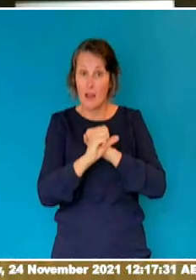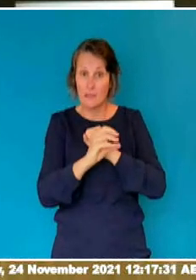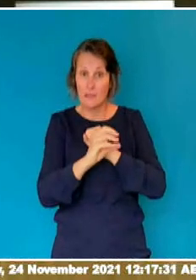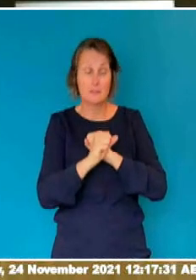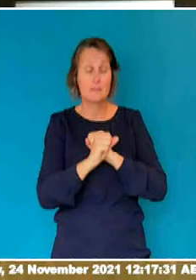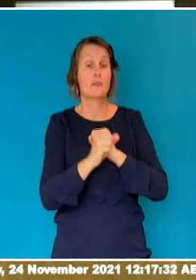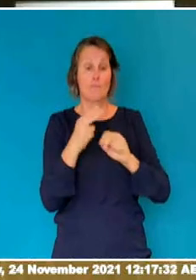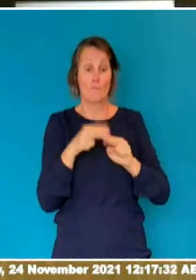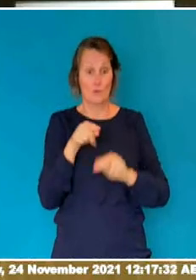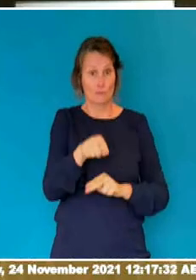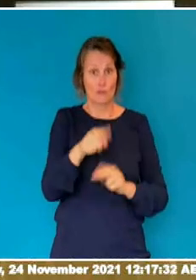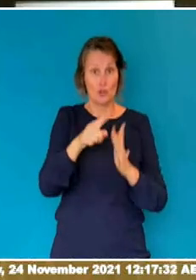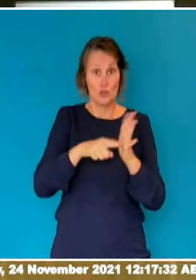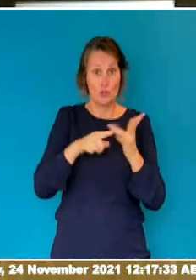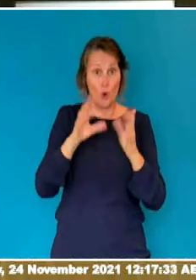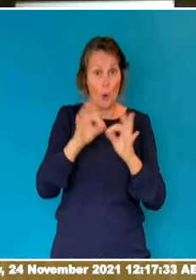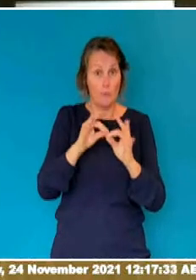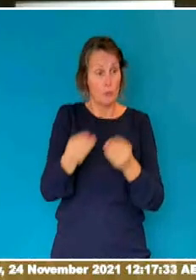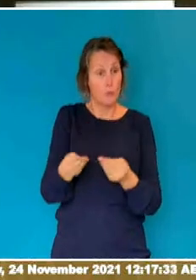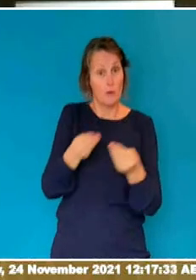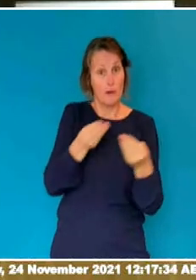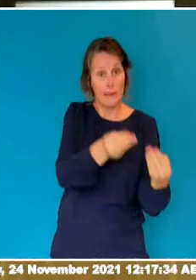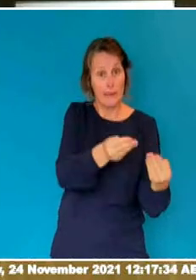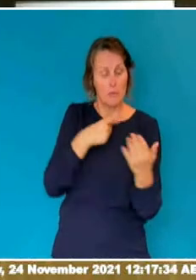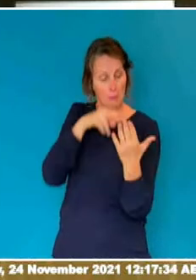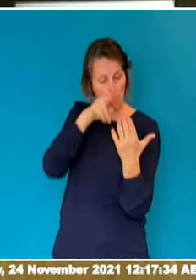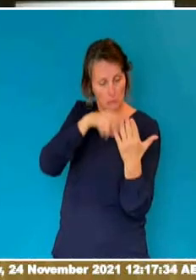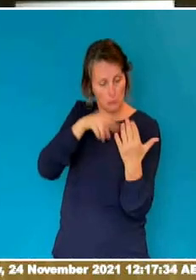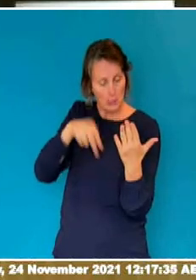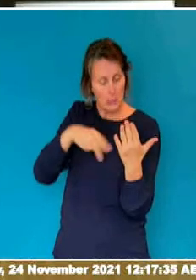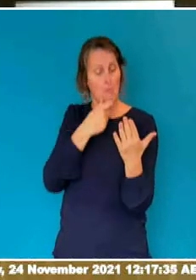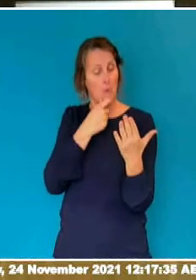so that individuals who may be interested in that role see what it is we are expecting.